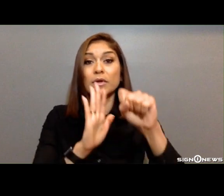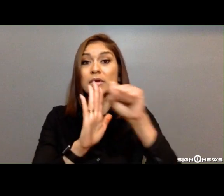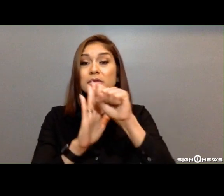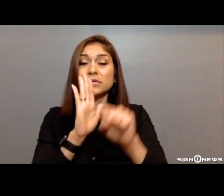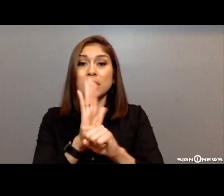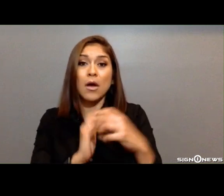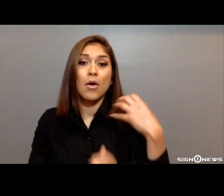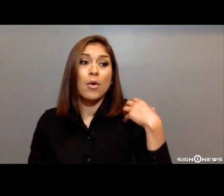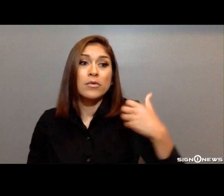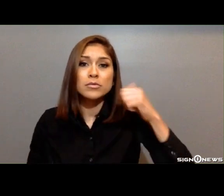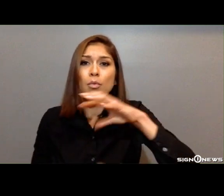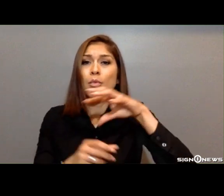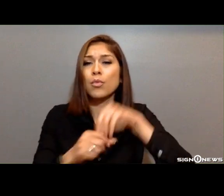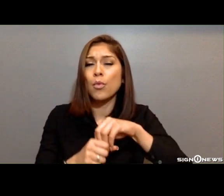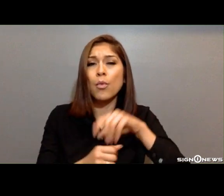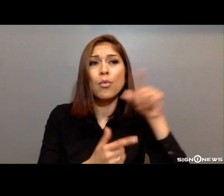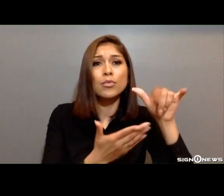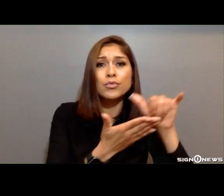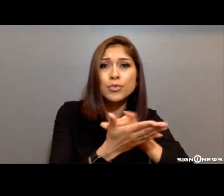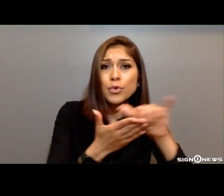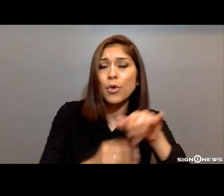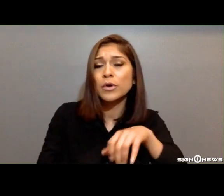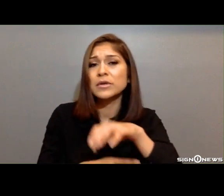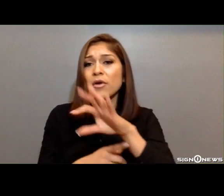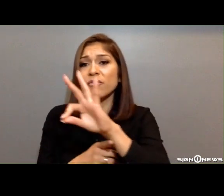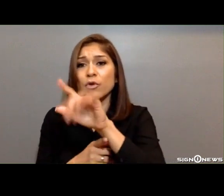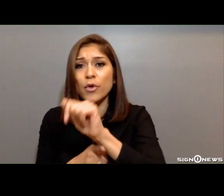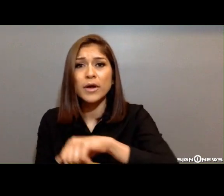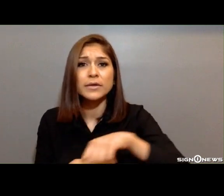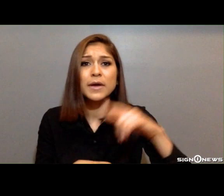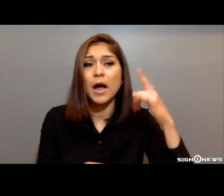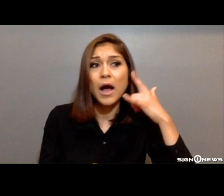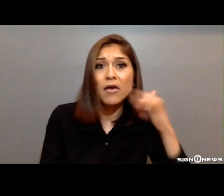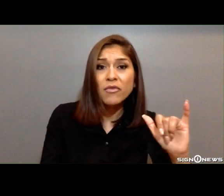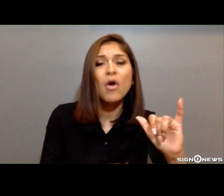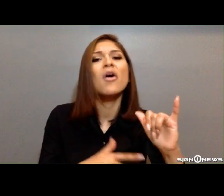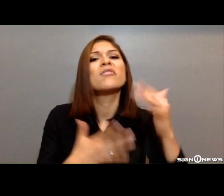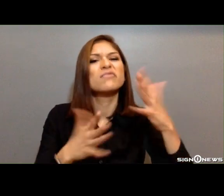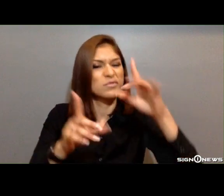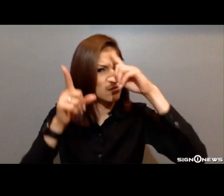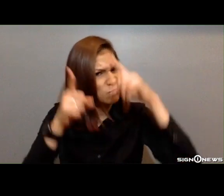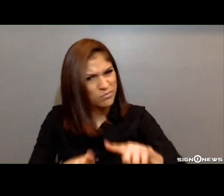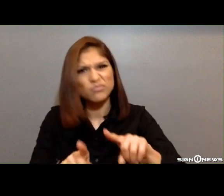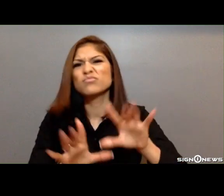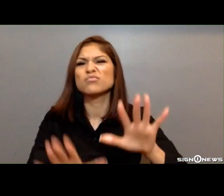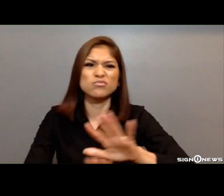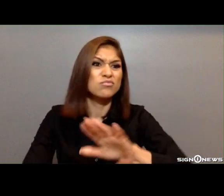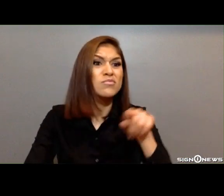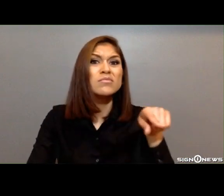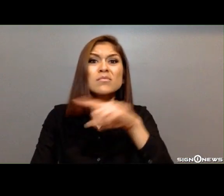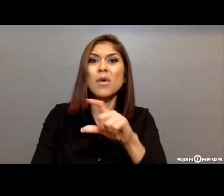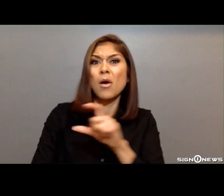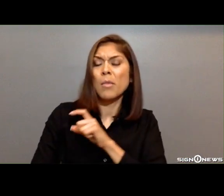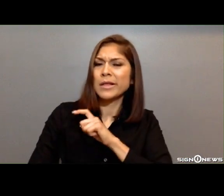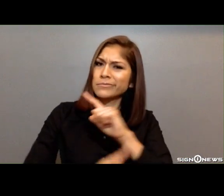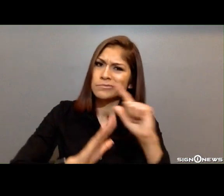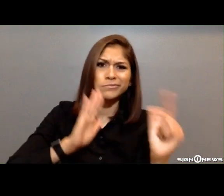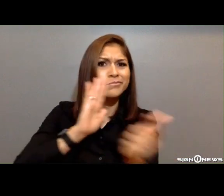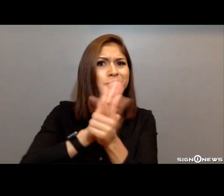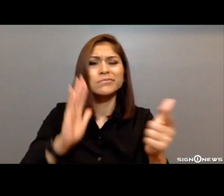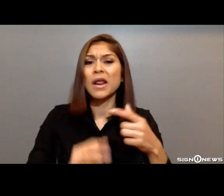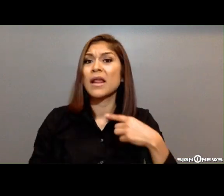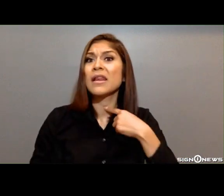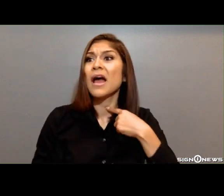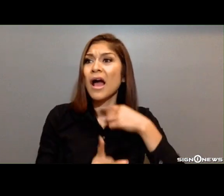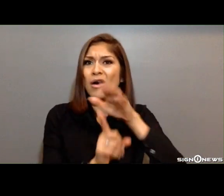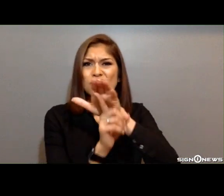Officials in states including New York, Florida and California have already moved to ban the